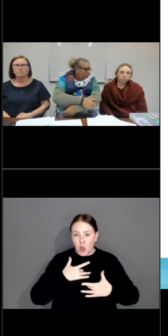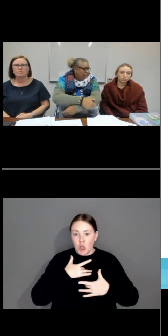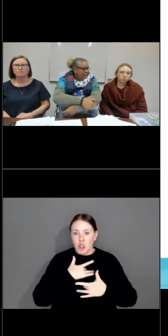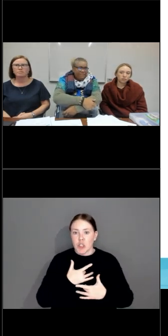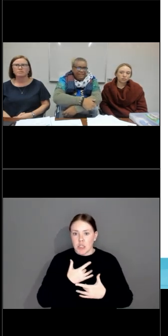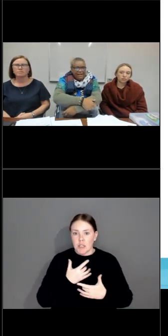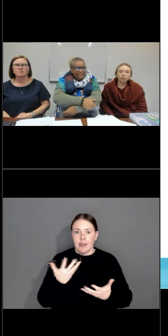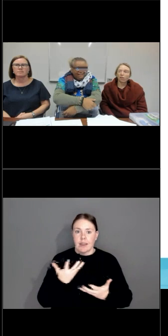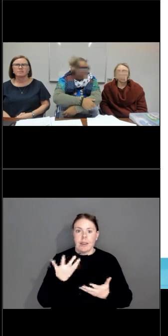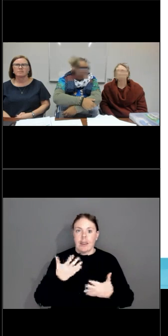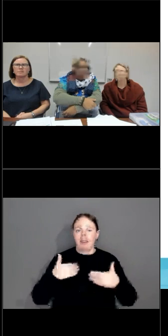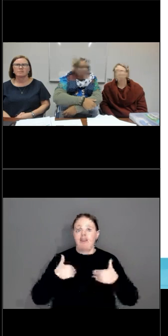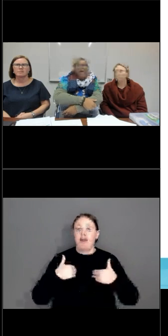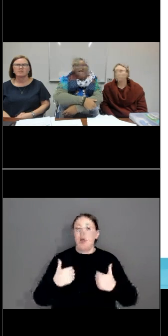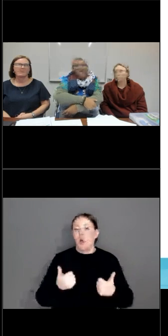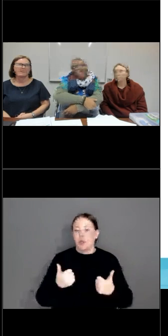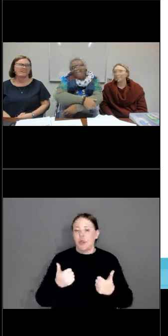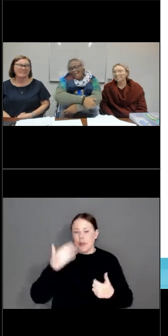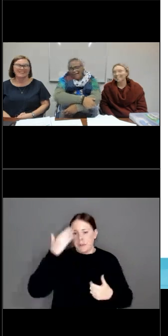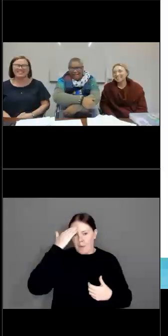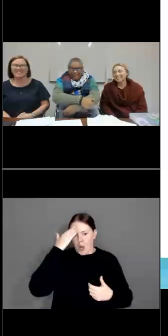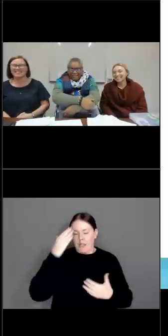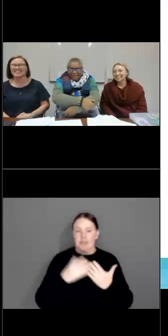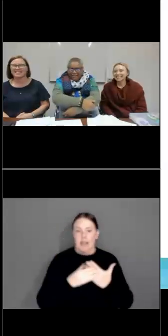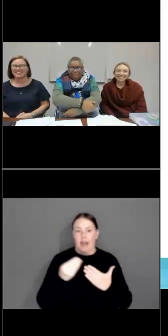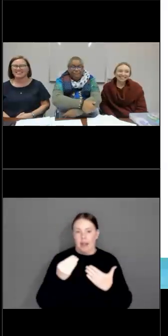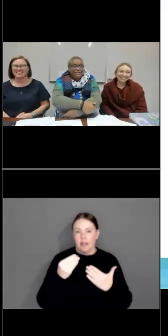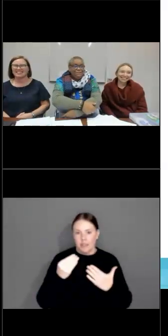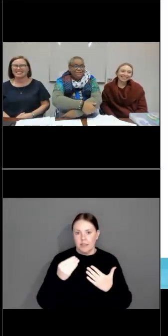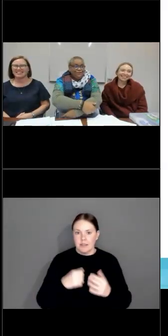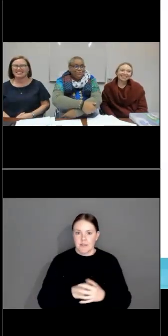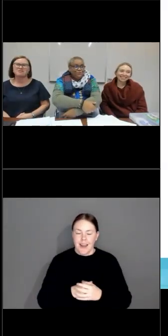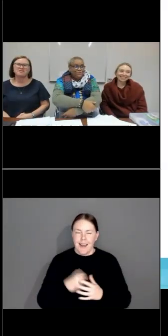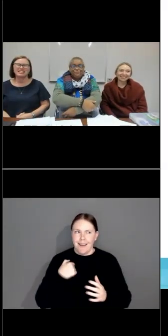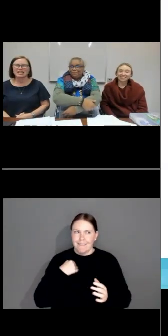the healthy cards Healthy Mind Healthy Mind cards I keep forgetting what they're called feelings